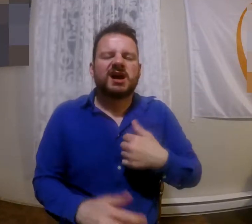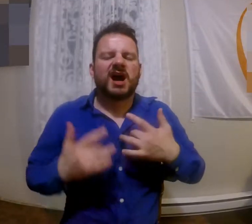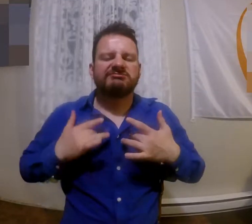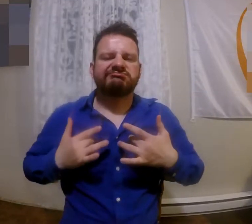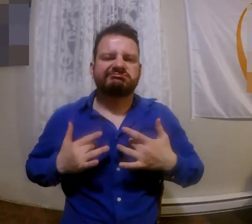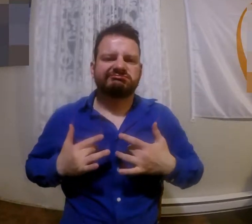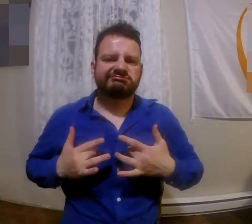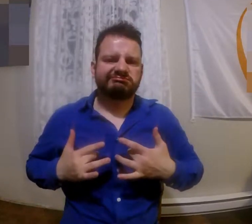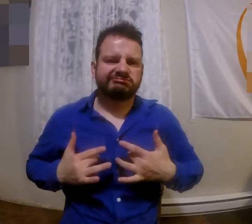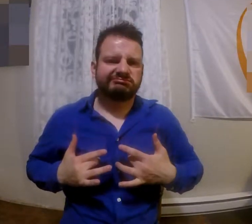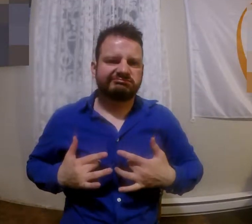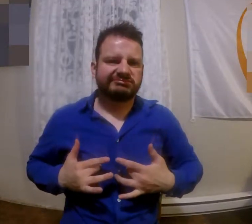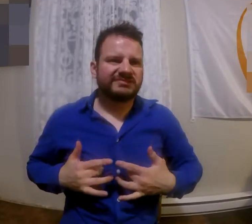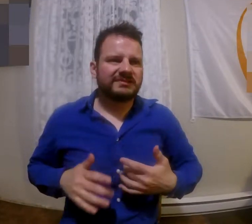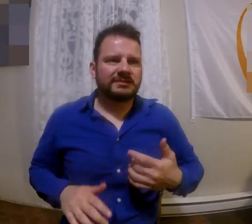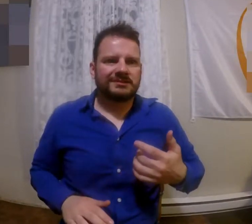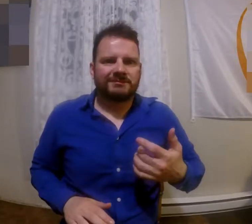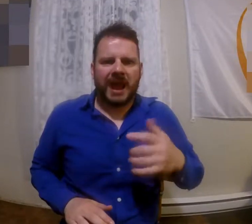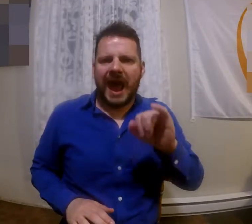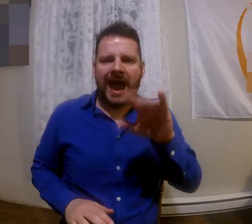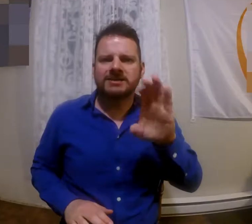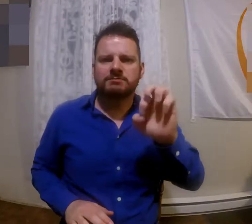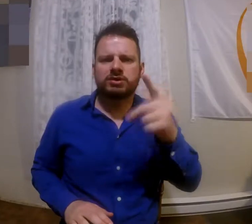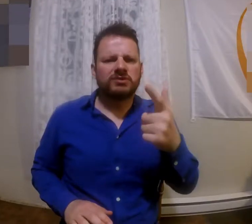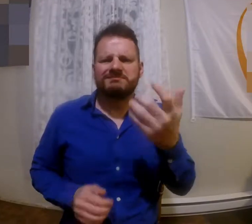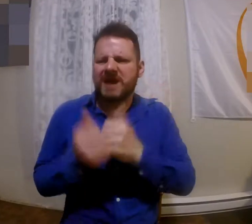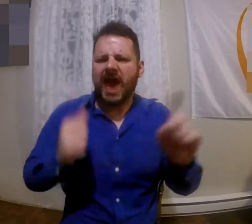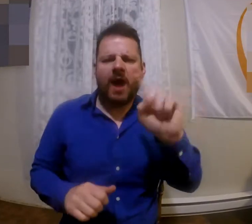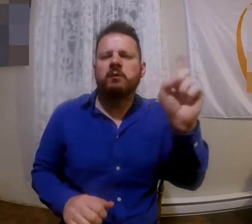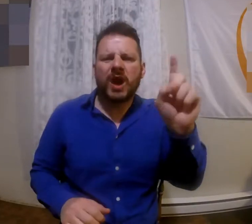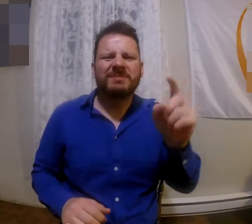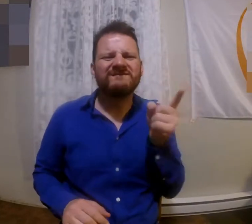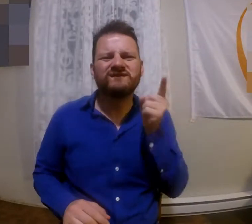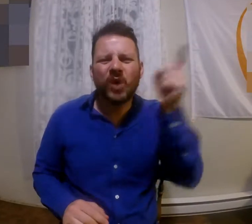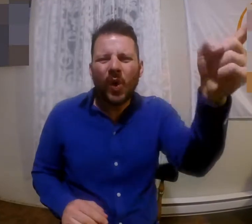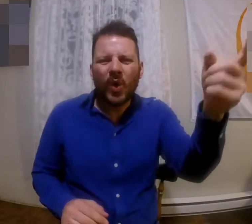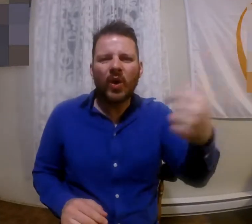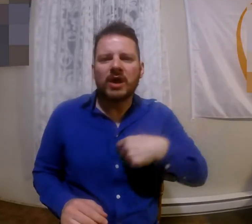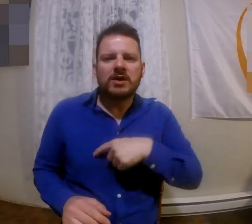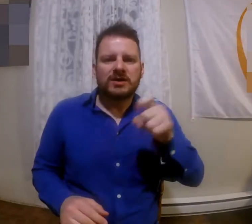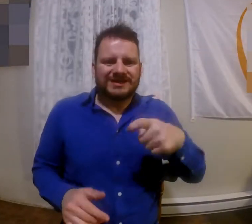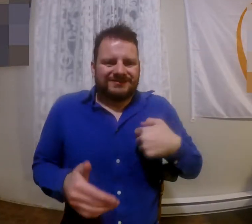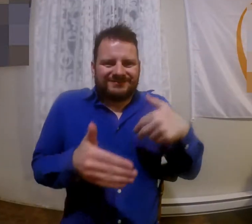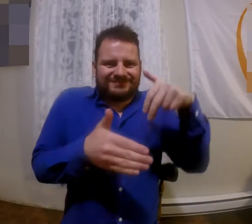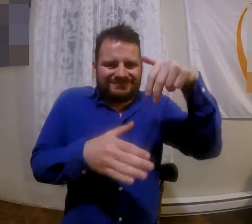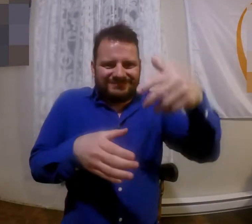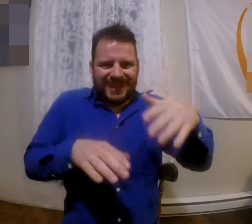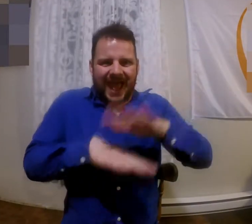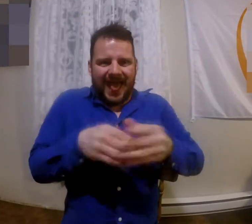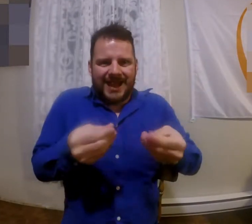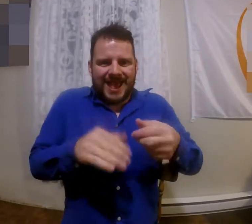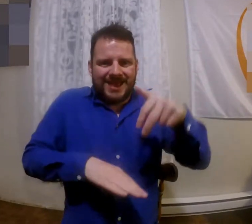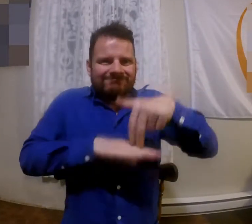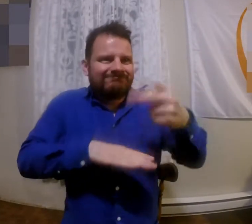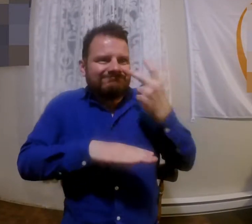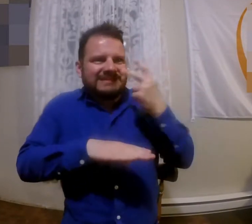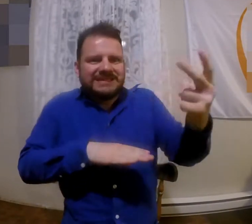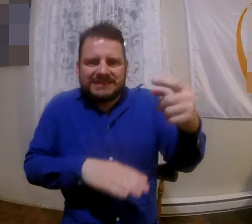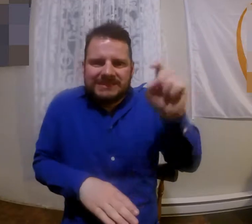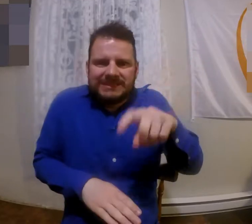It was rather disappointing. There were icebergs out there but they were too far from the shore where we were standing.